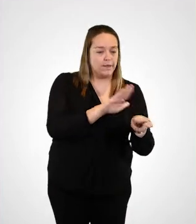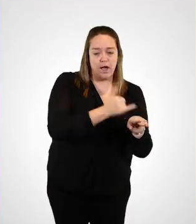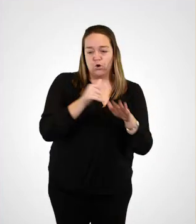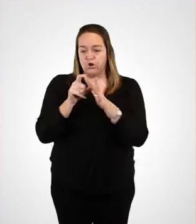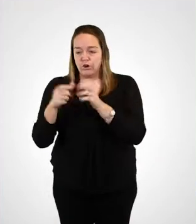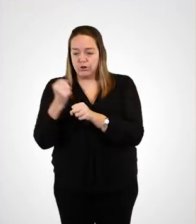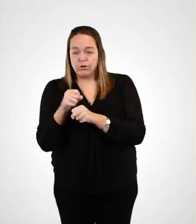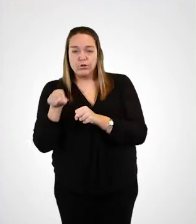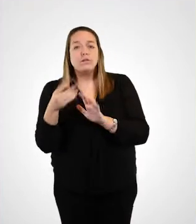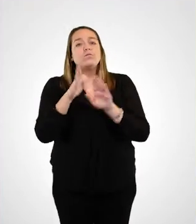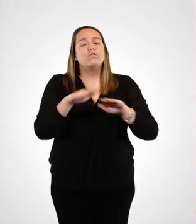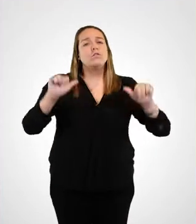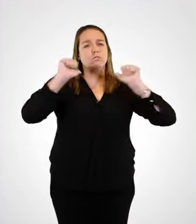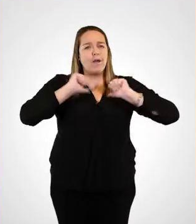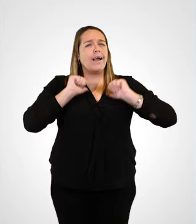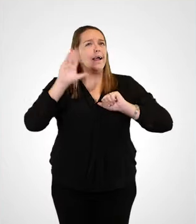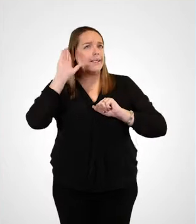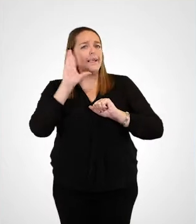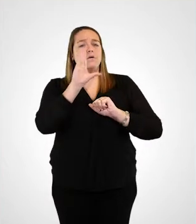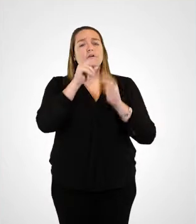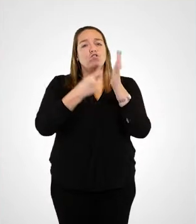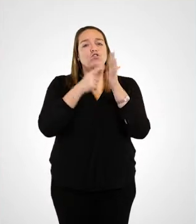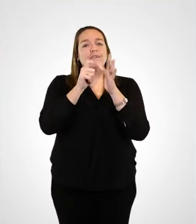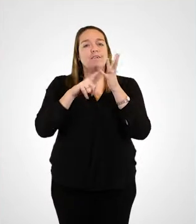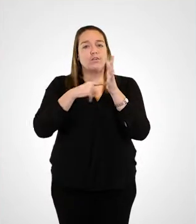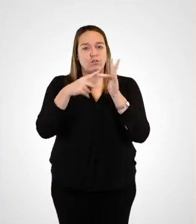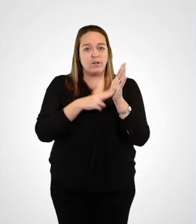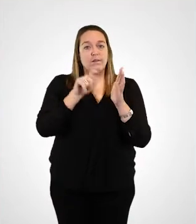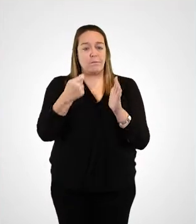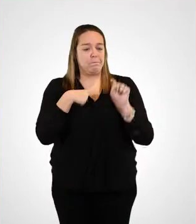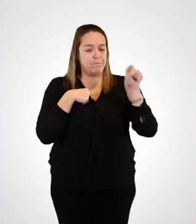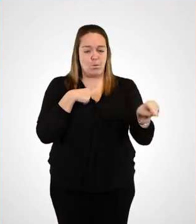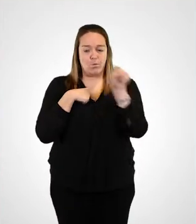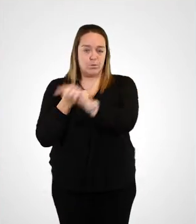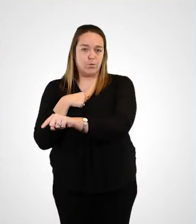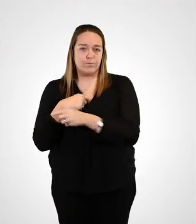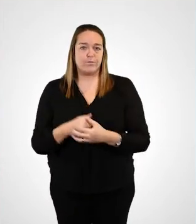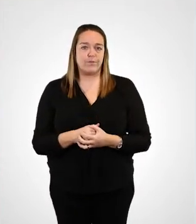and then they point, so they're practising listening, speech production and then they point.